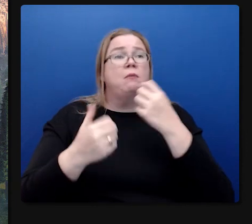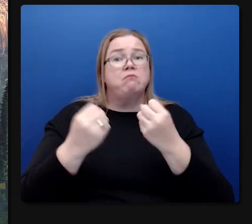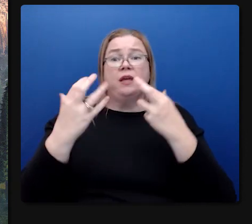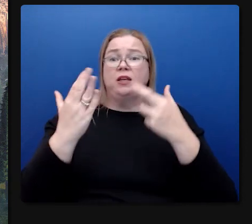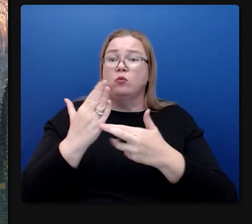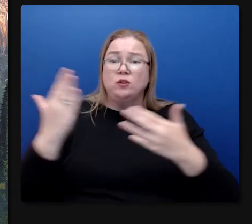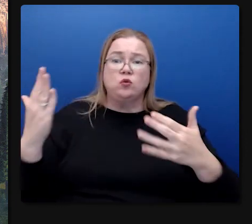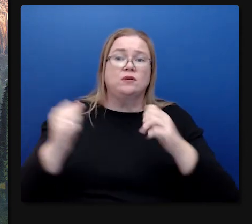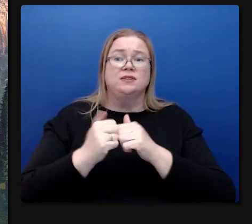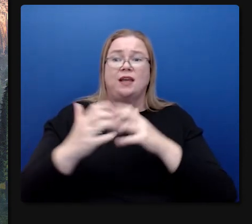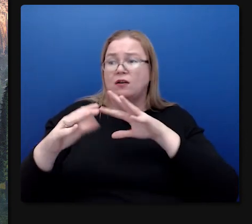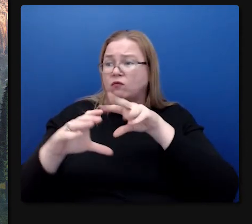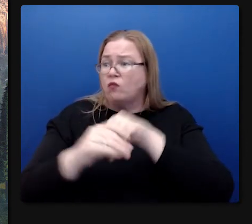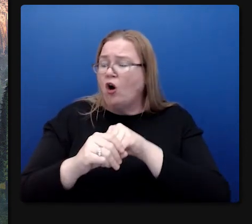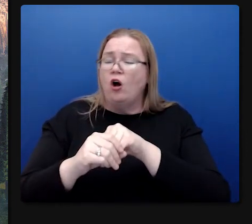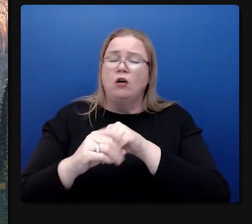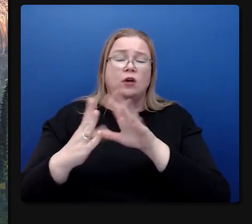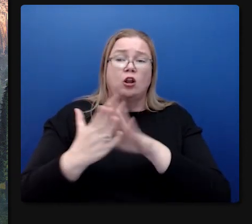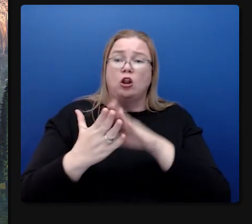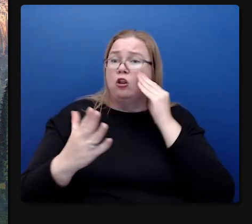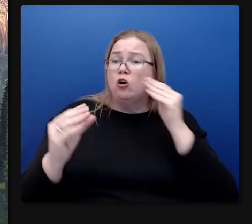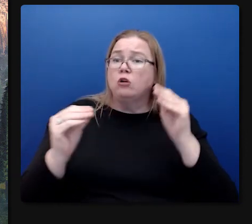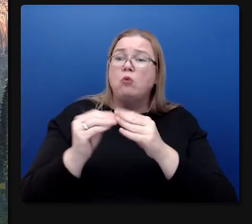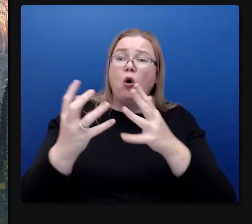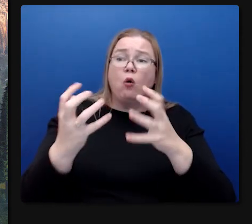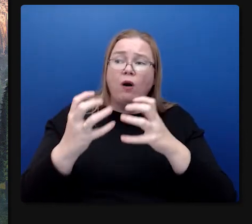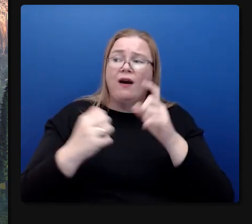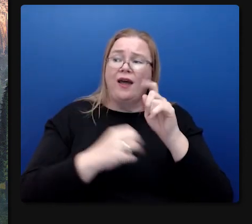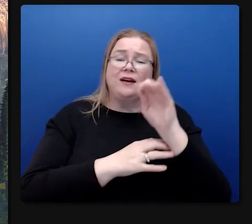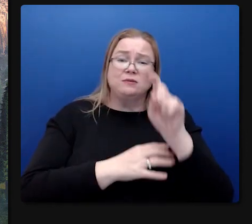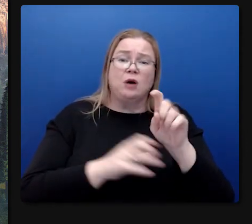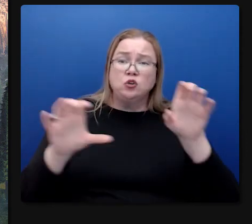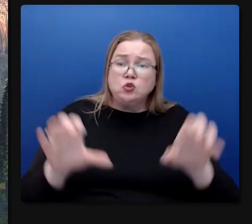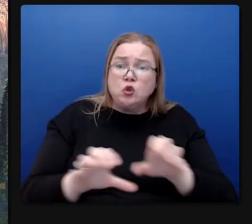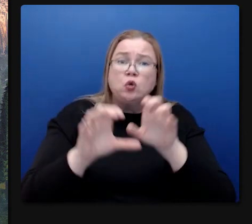to read and get involved. And if you want to learn more about what Xbox is doing